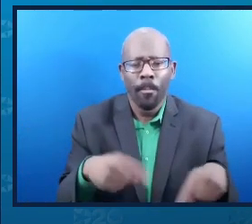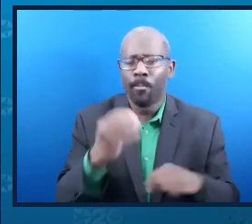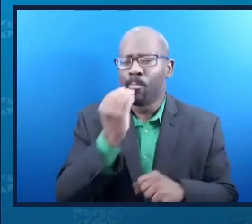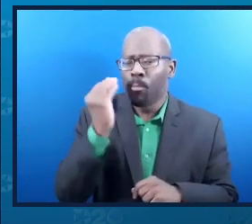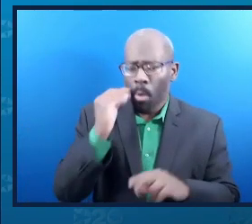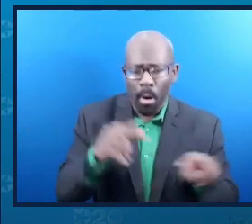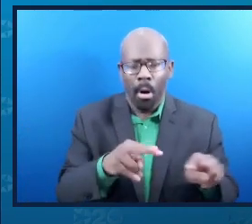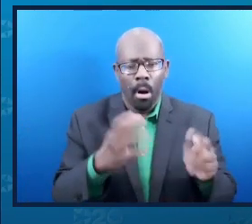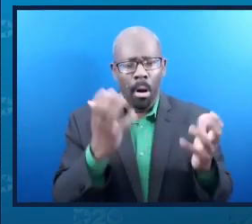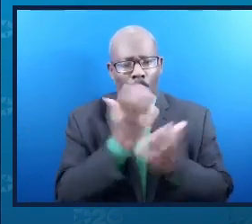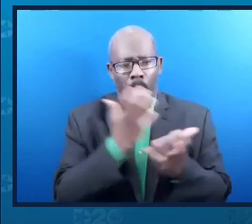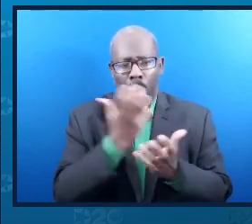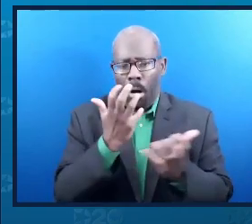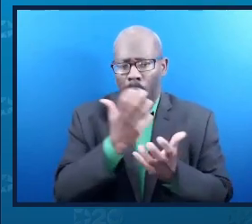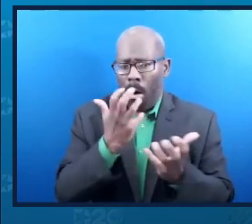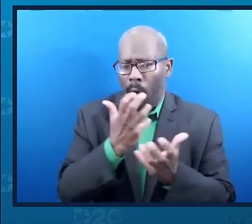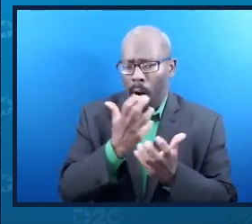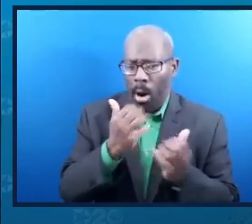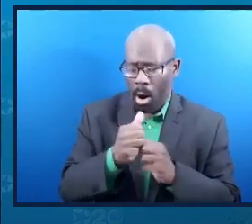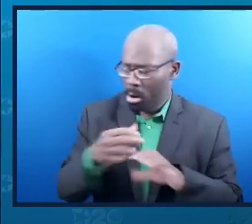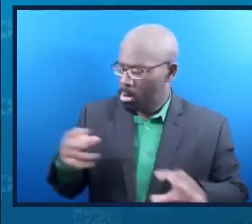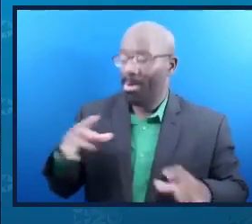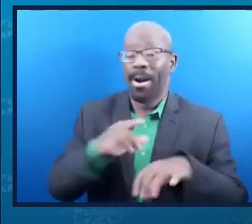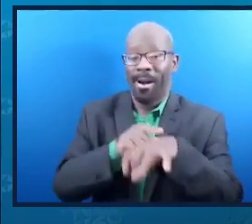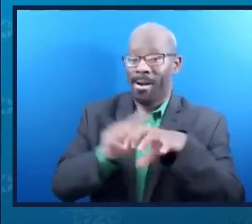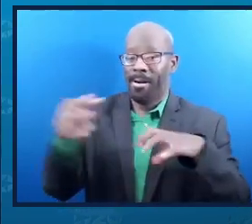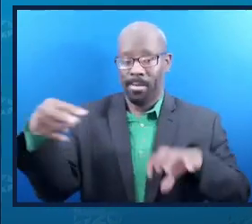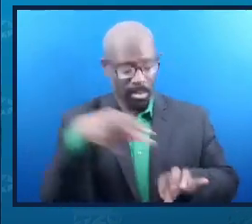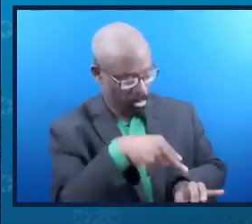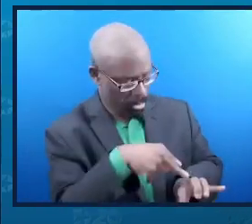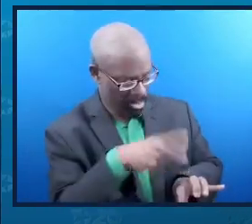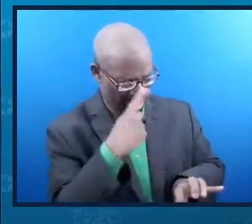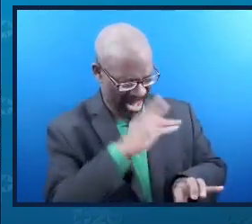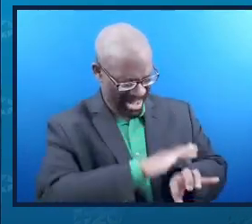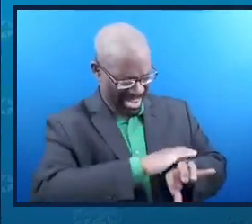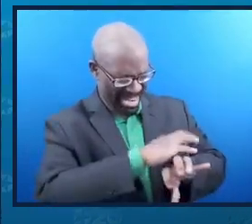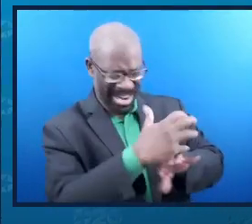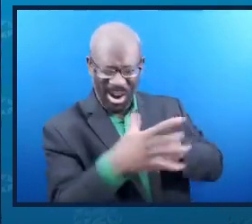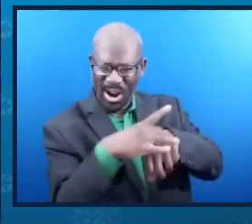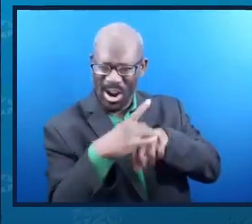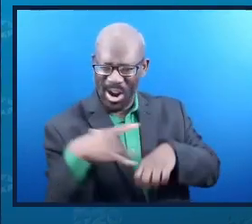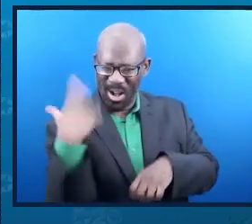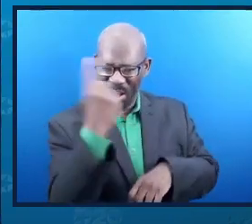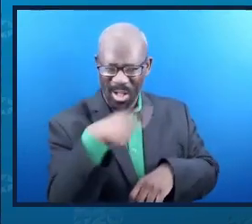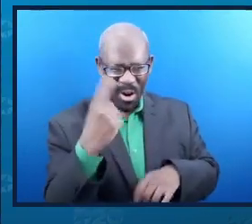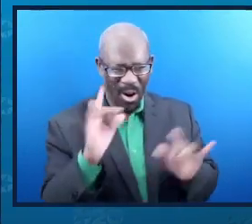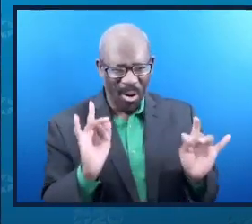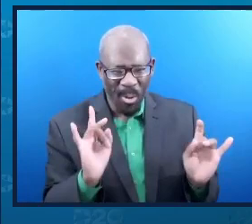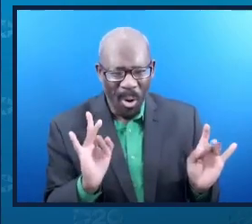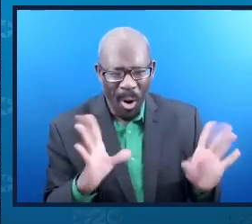THE VIEW THEY SAW OF EARTH FROM SPACE WAS PROFOUND.